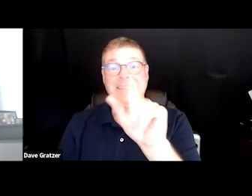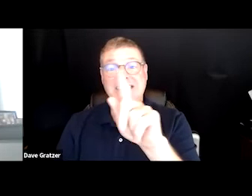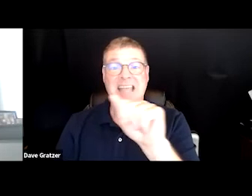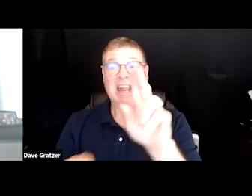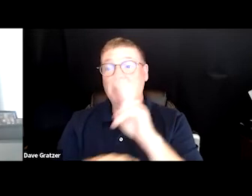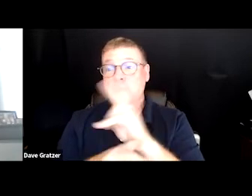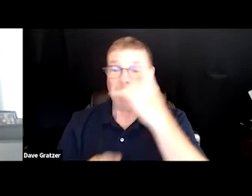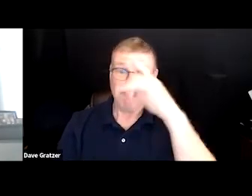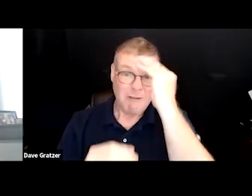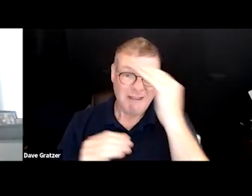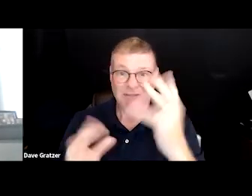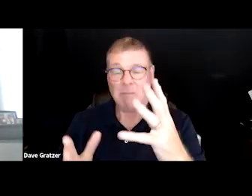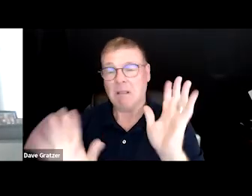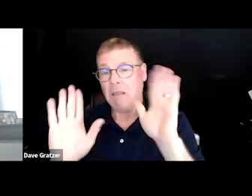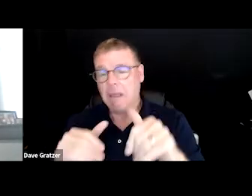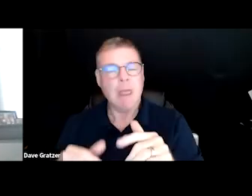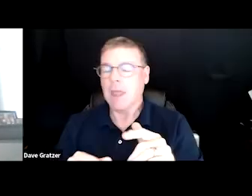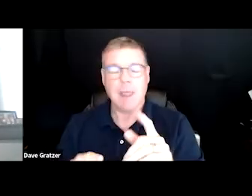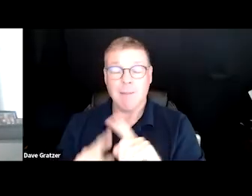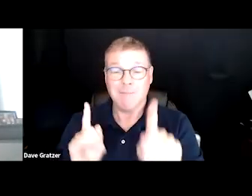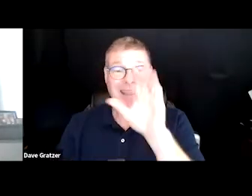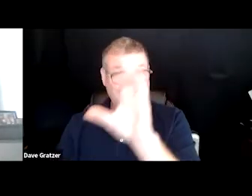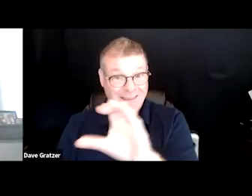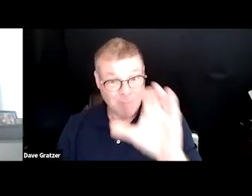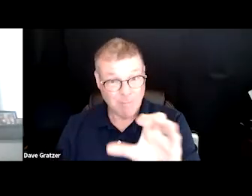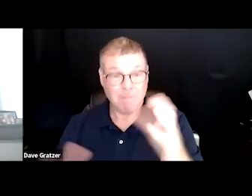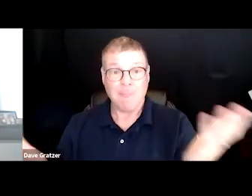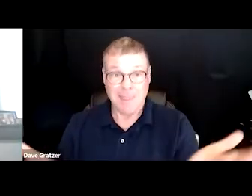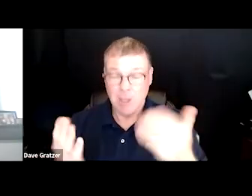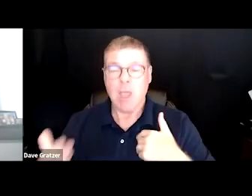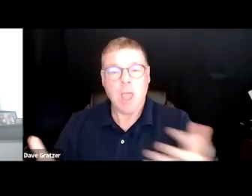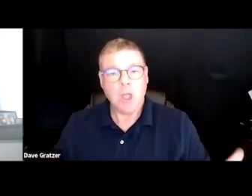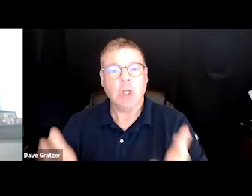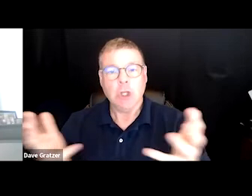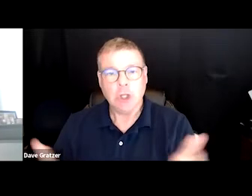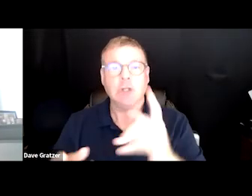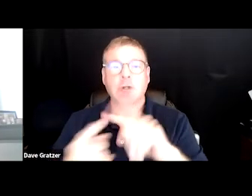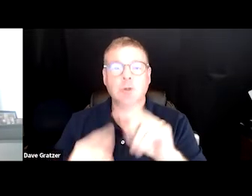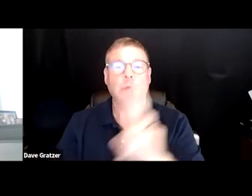But the fact is in Canon County and everywhere, I encourage you use data to actually advocate for change